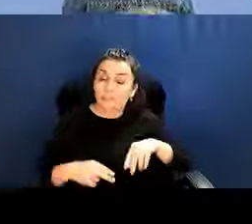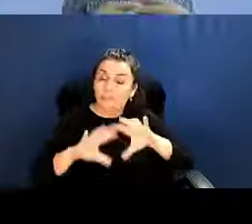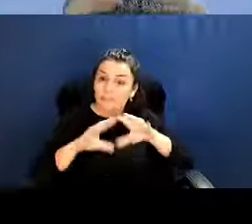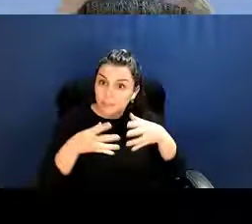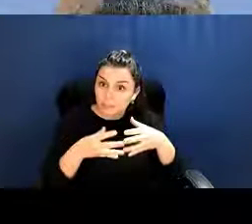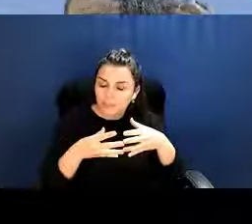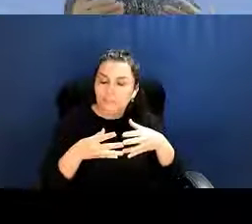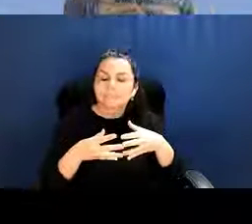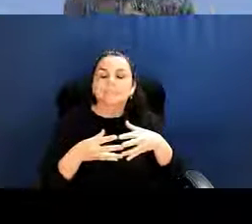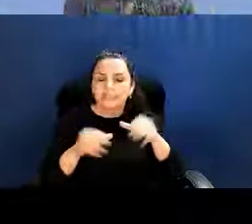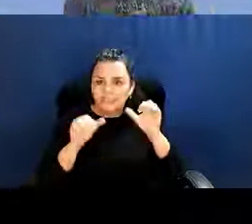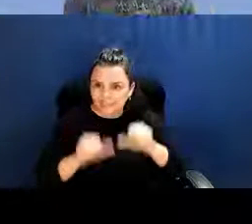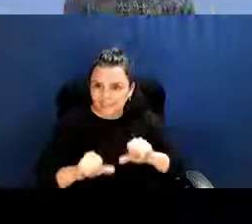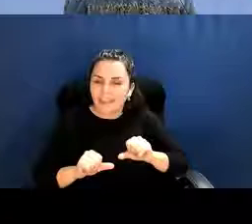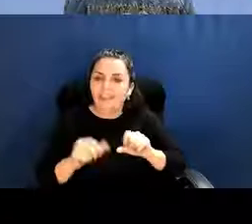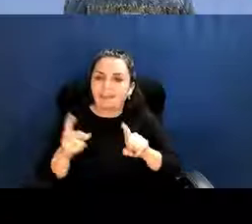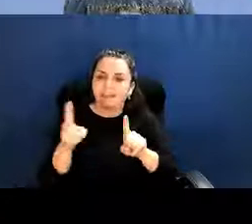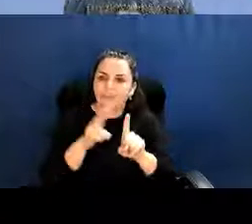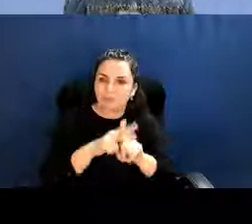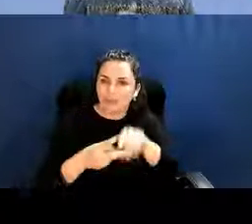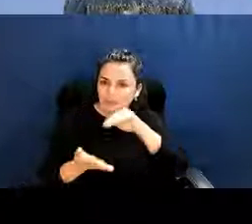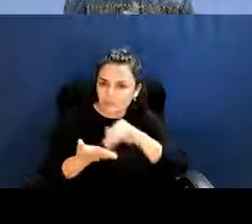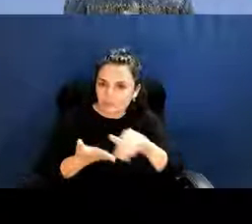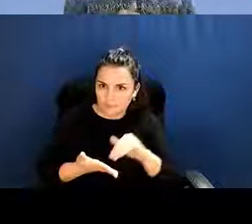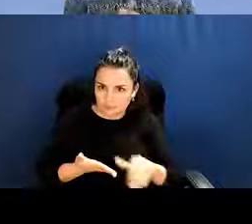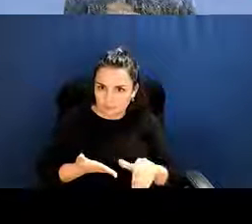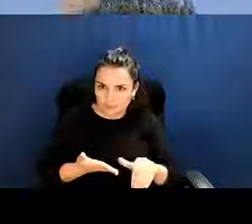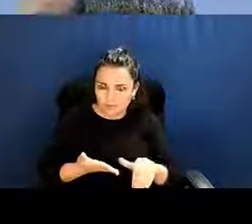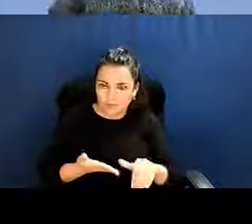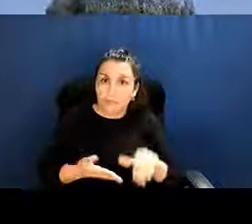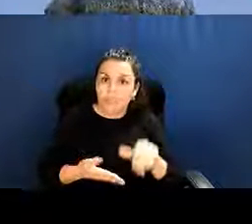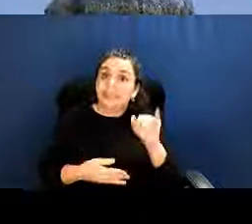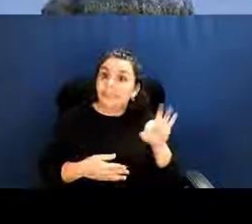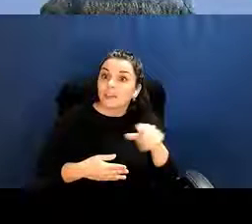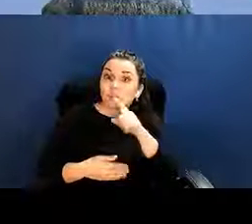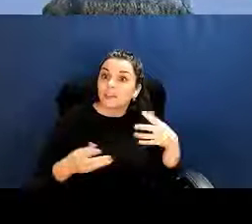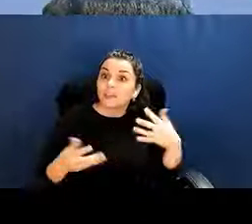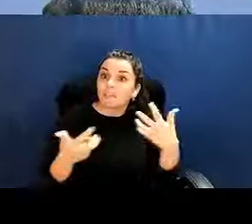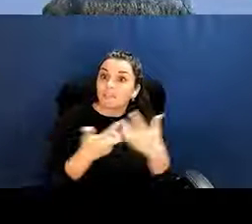and if the entire study meets the conditions for one or more exempt categories described in the common rule,